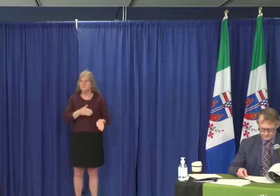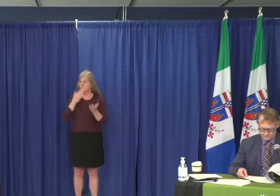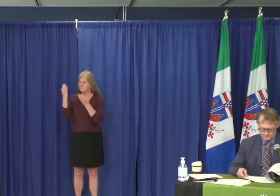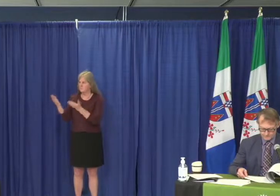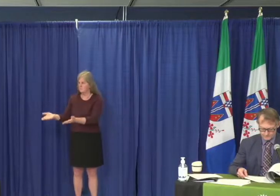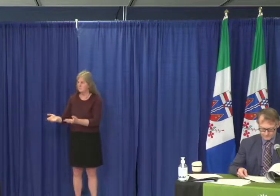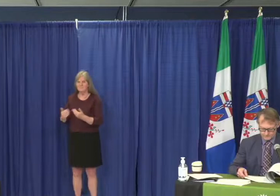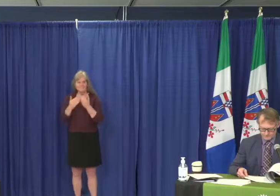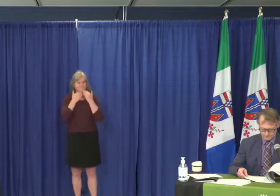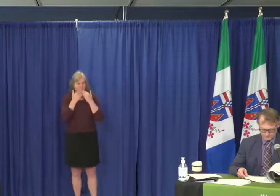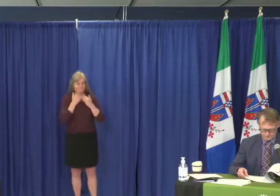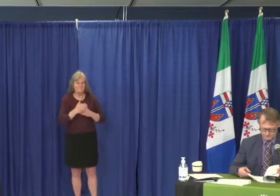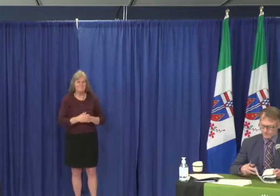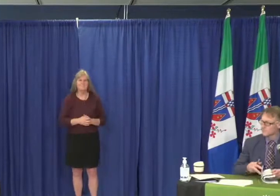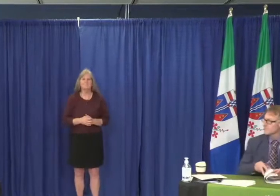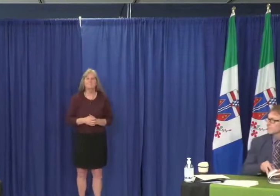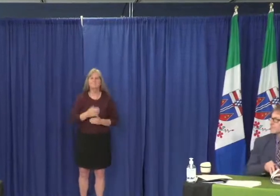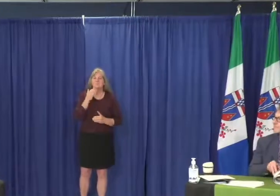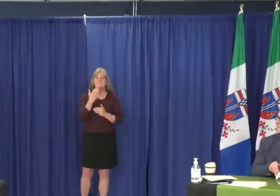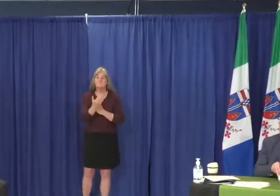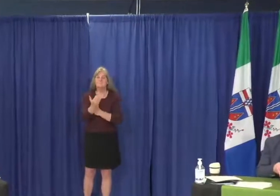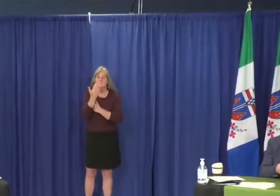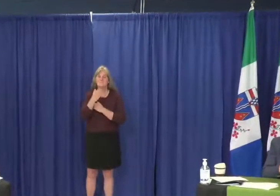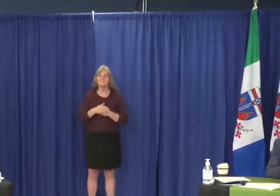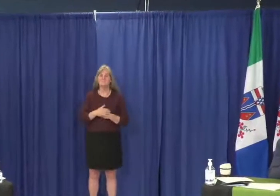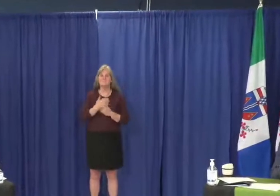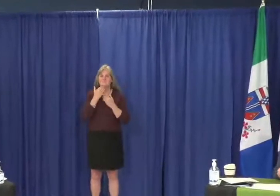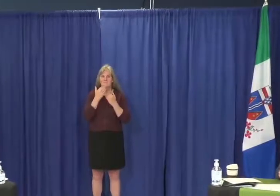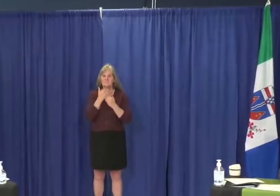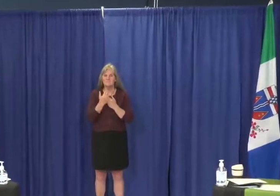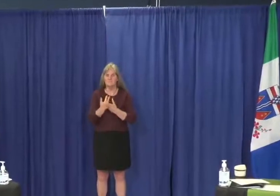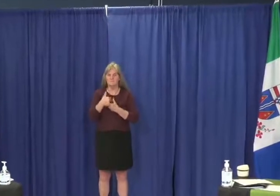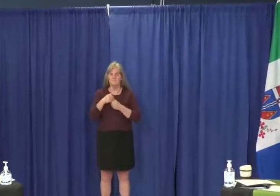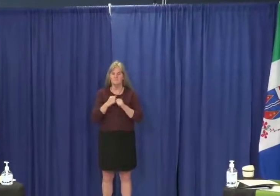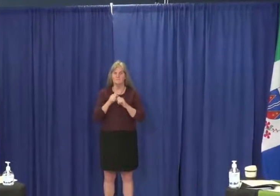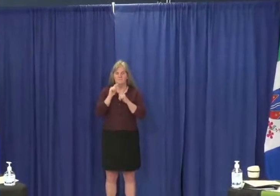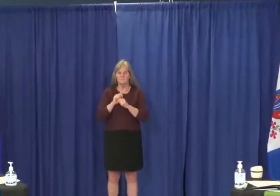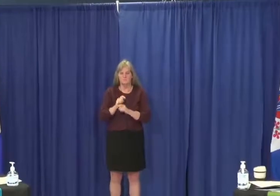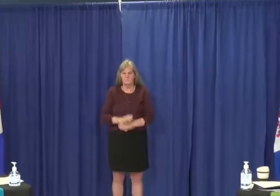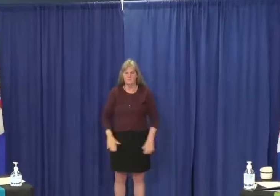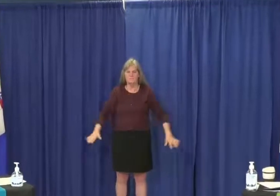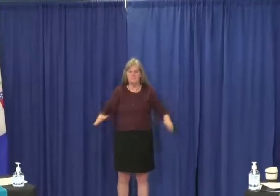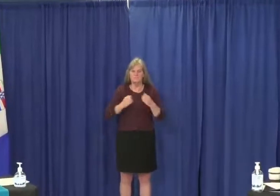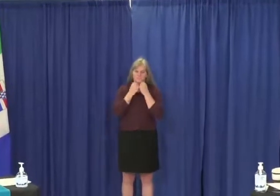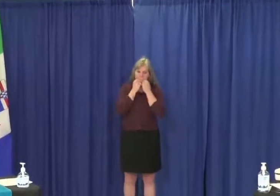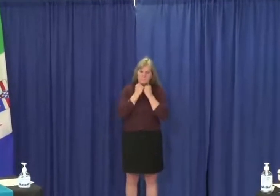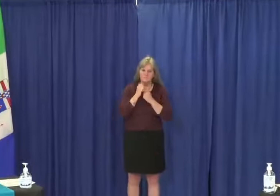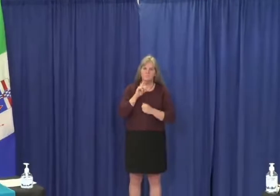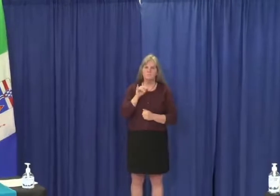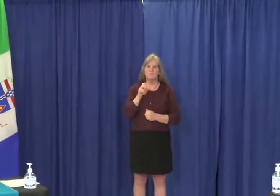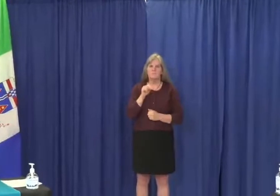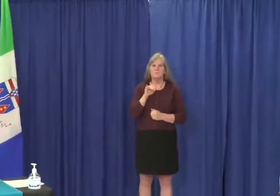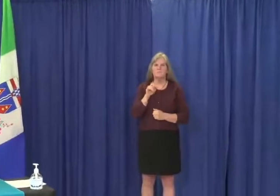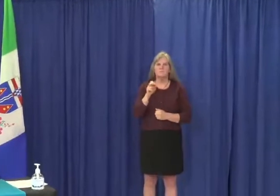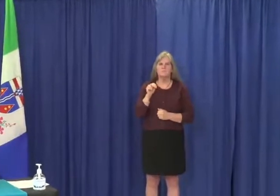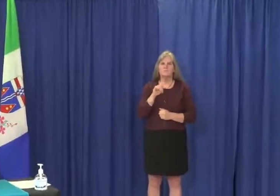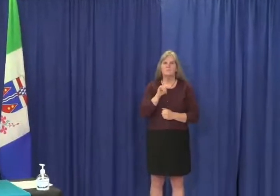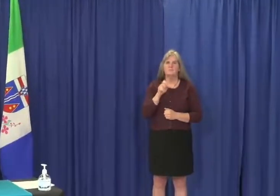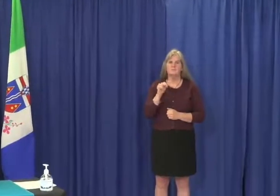Premier silver? Thank you for joining us on the additional territory of the Kwanlin Dün first nation in